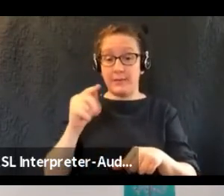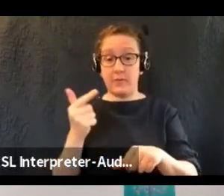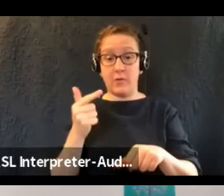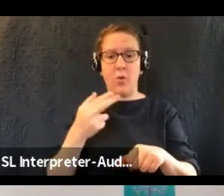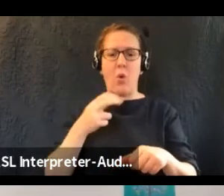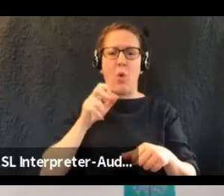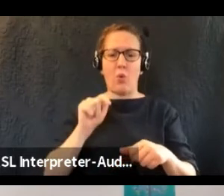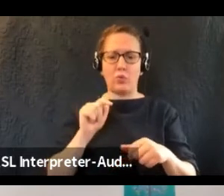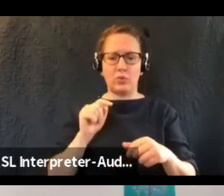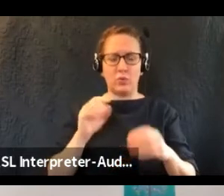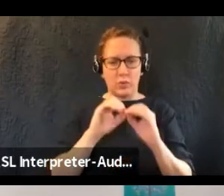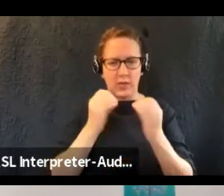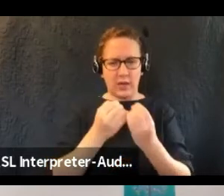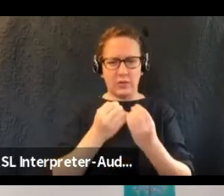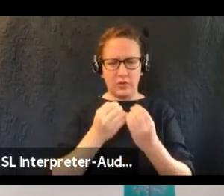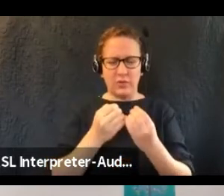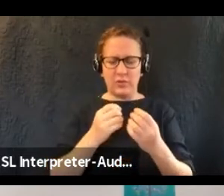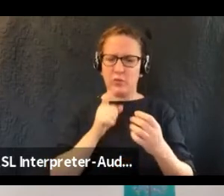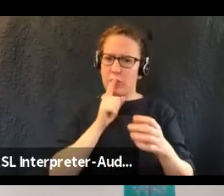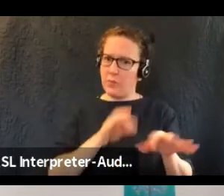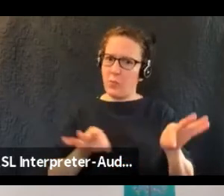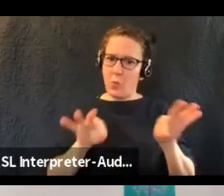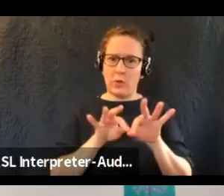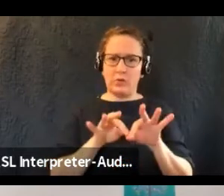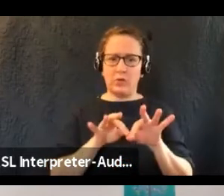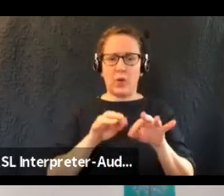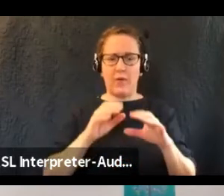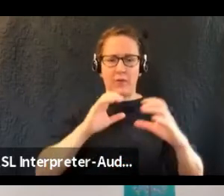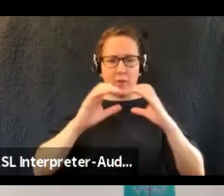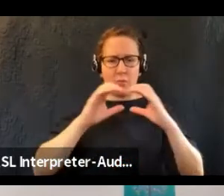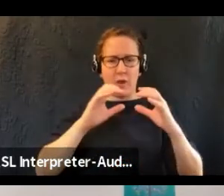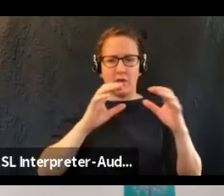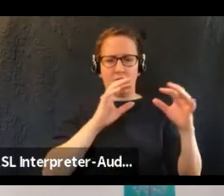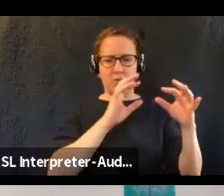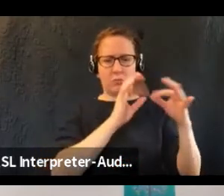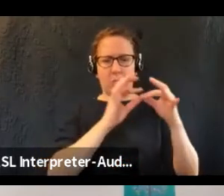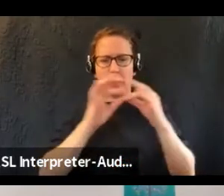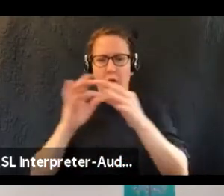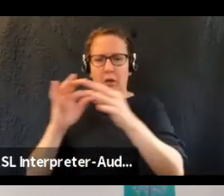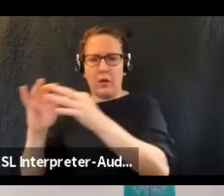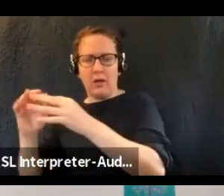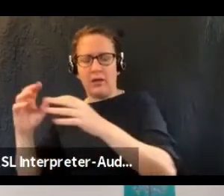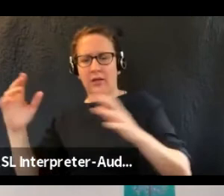chain of communication if possible so that accommodation requests come directly from